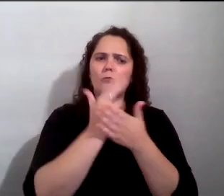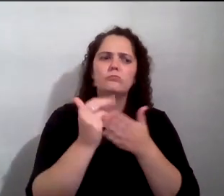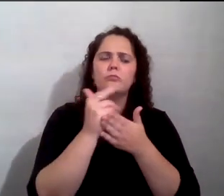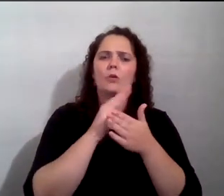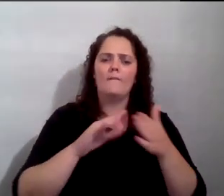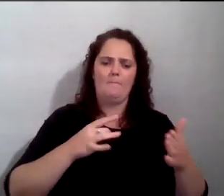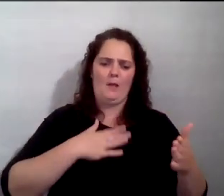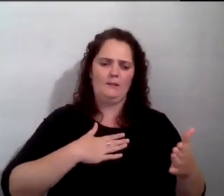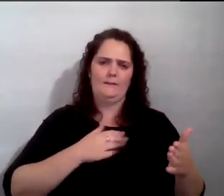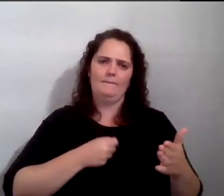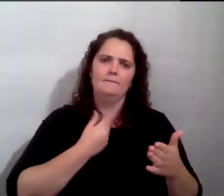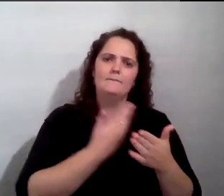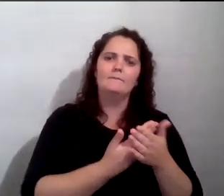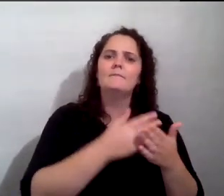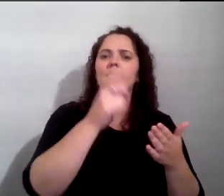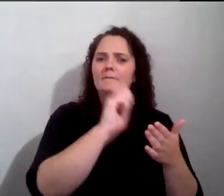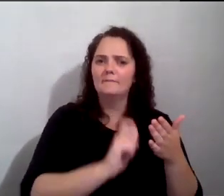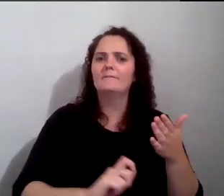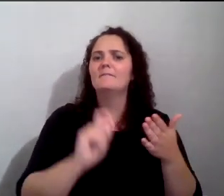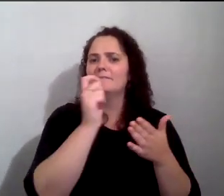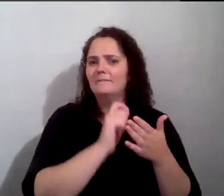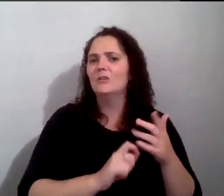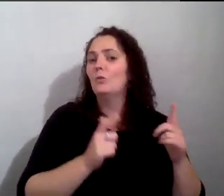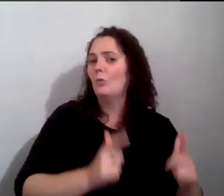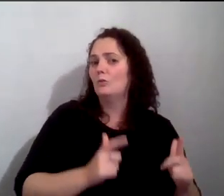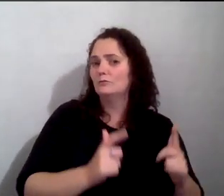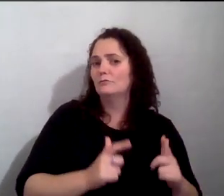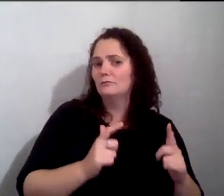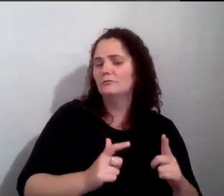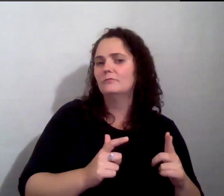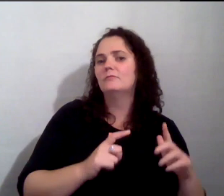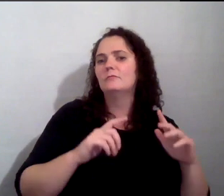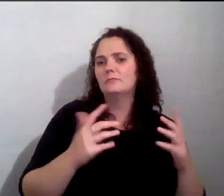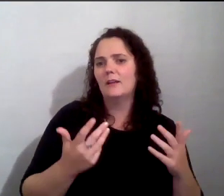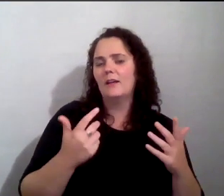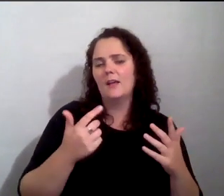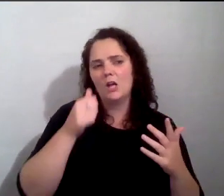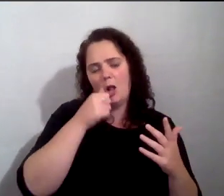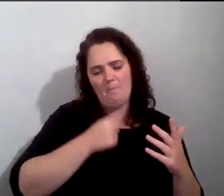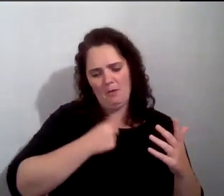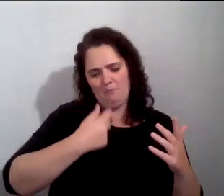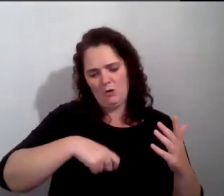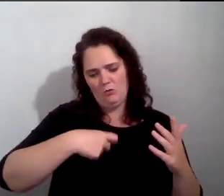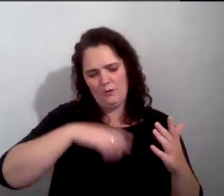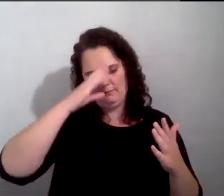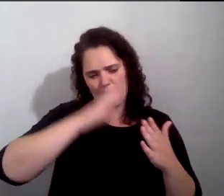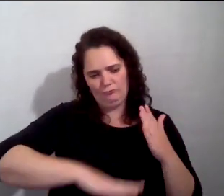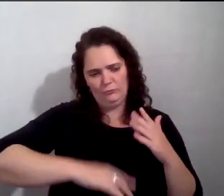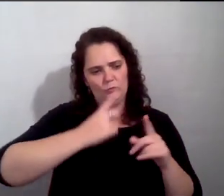It'd be great to hear. After working autobiographically, which is not to say diaristically, I guess I used personal experience to talk